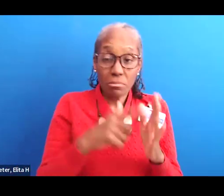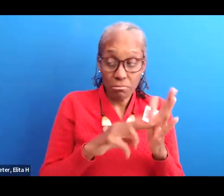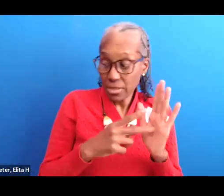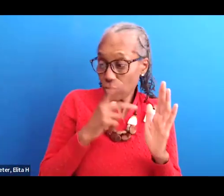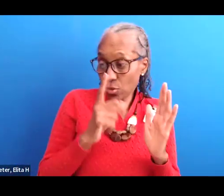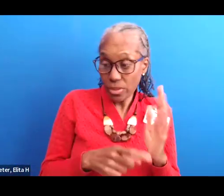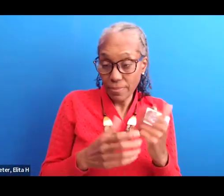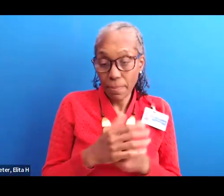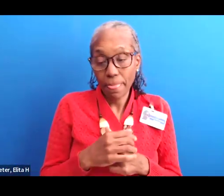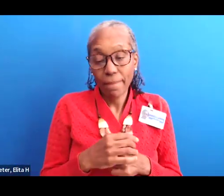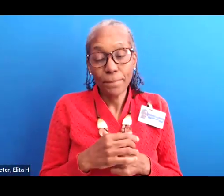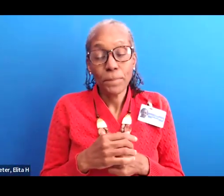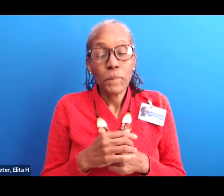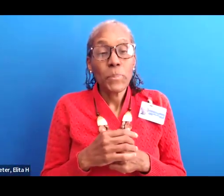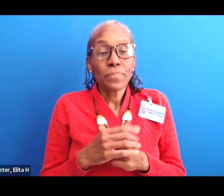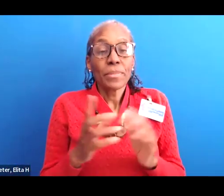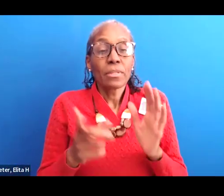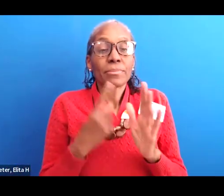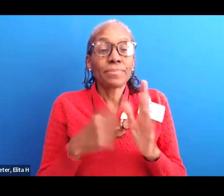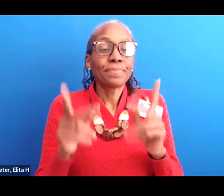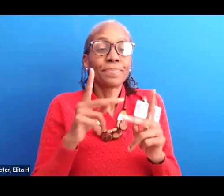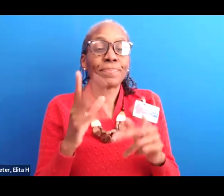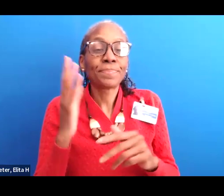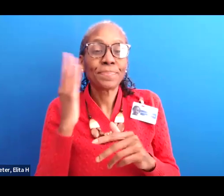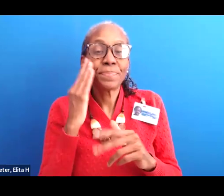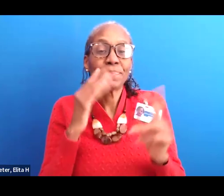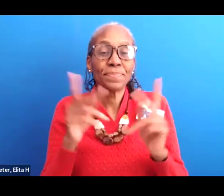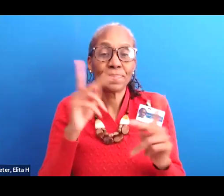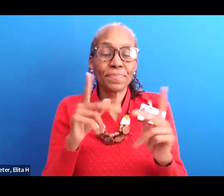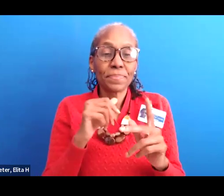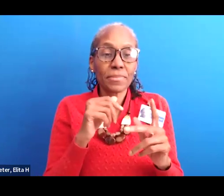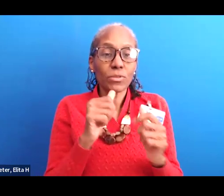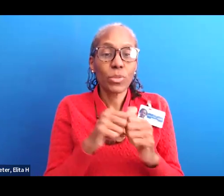Sometimes people who are not that familiar with paralysis